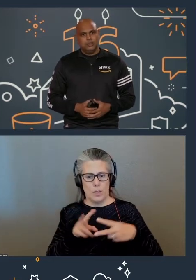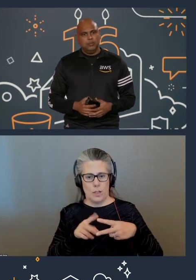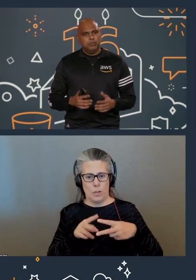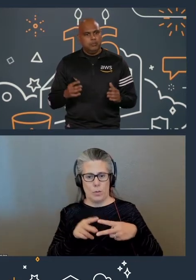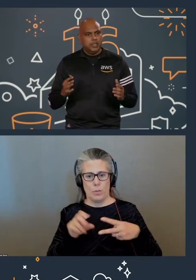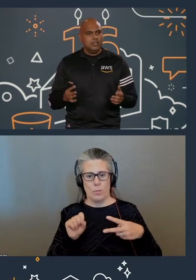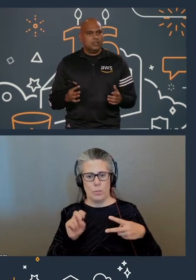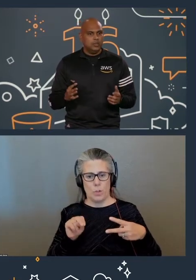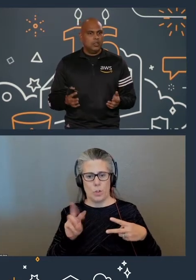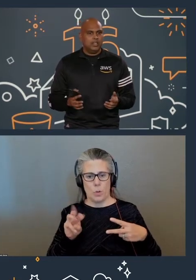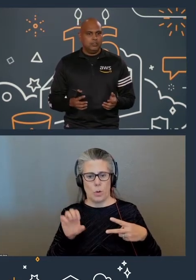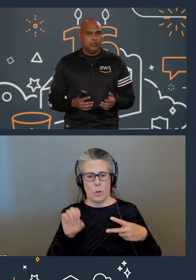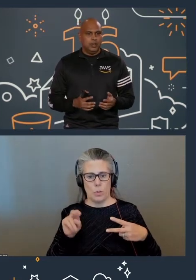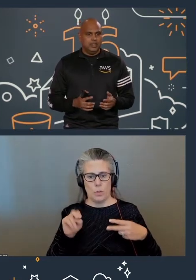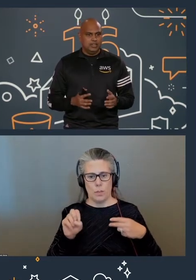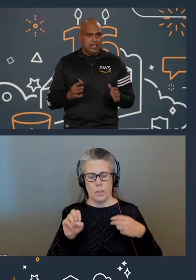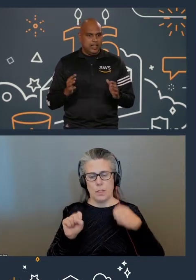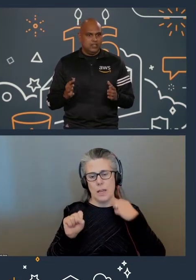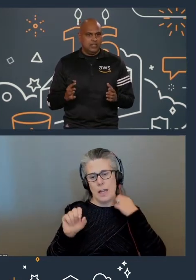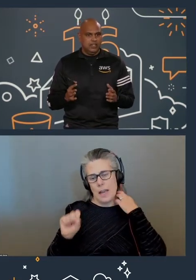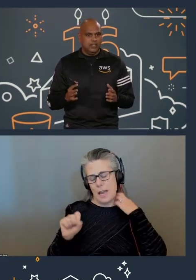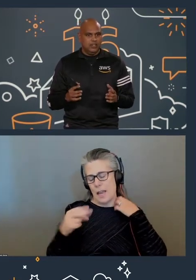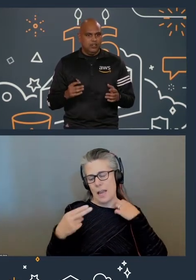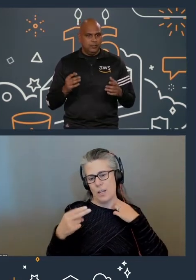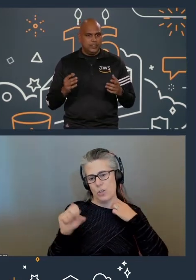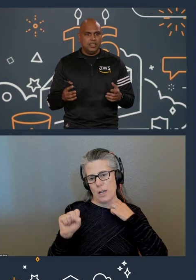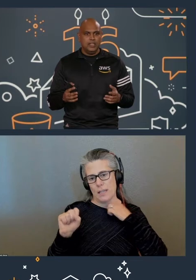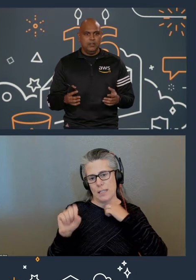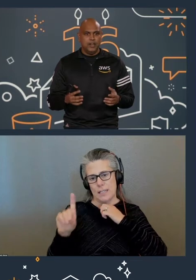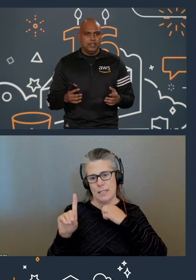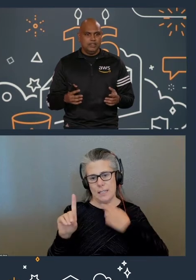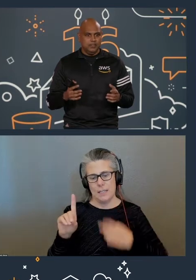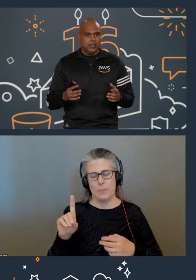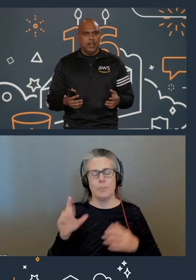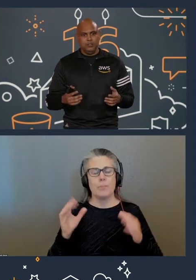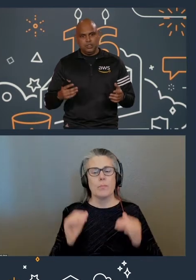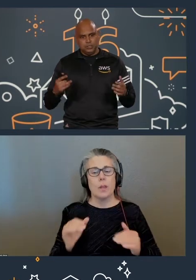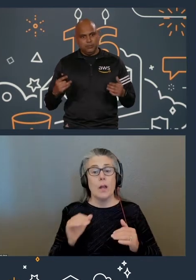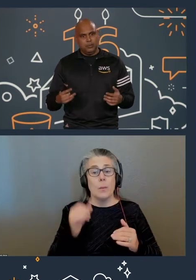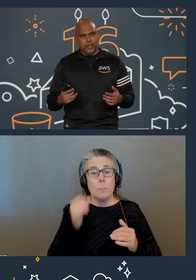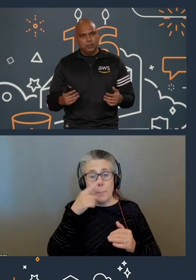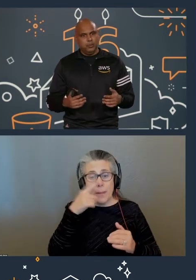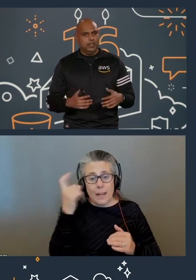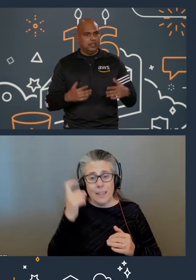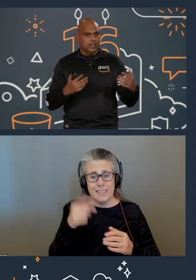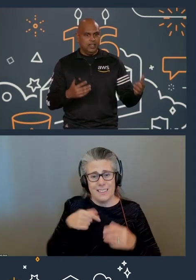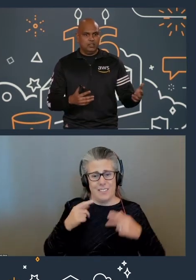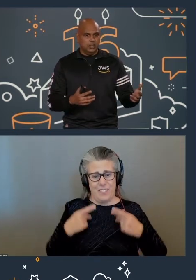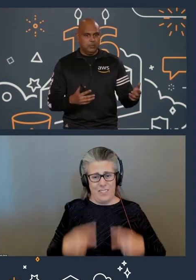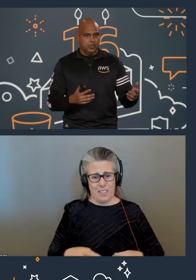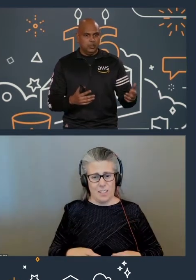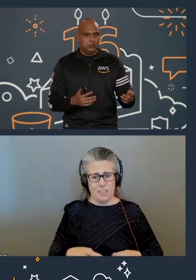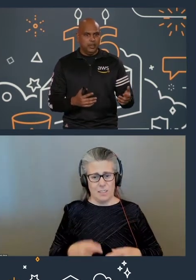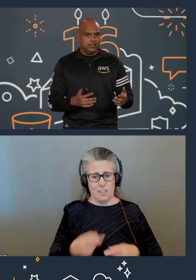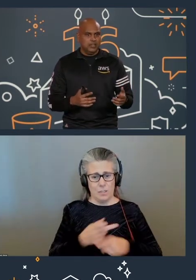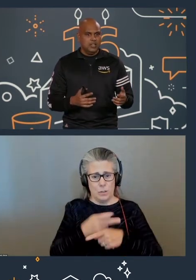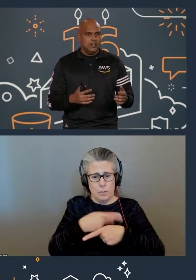So, because Snow class of products is actually a physical device that we have to ship from AWS, and it has to come to your space,